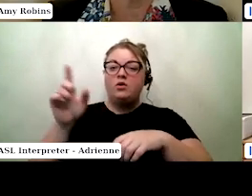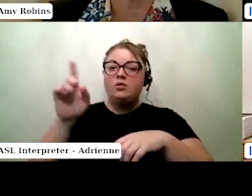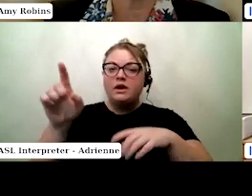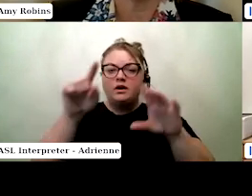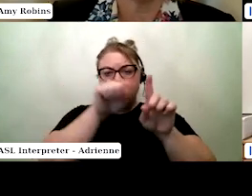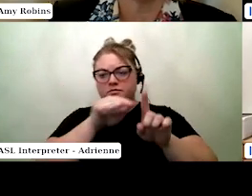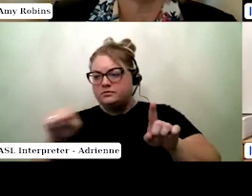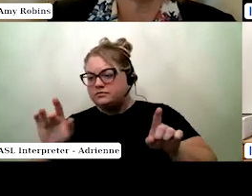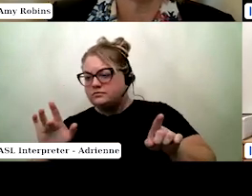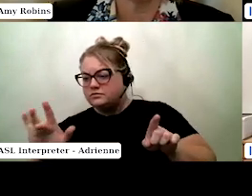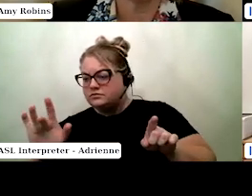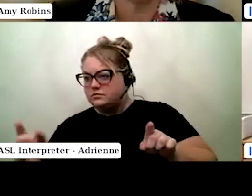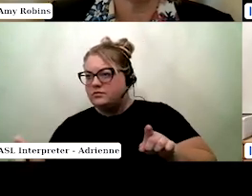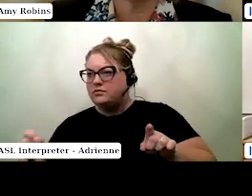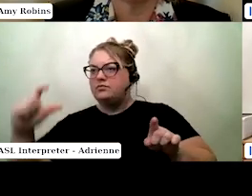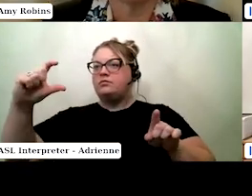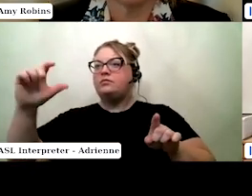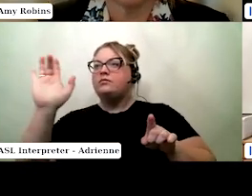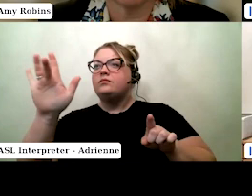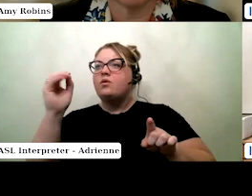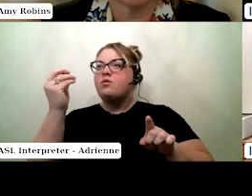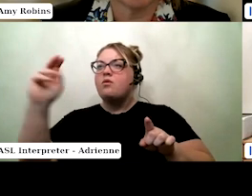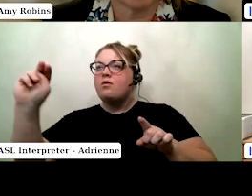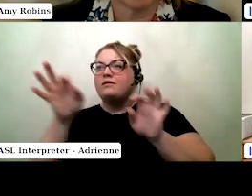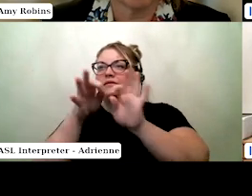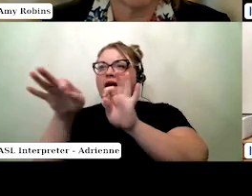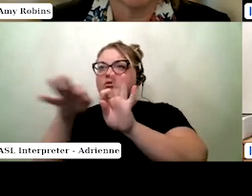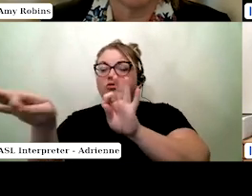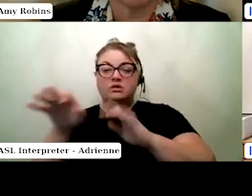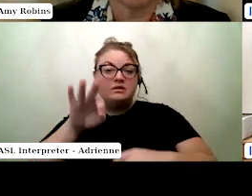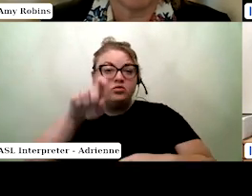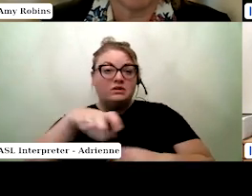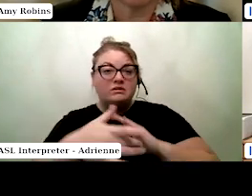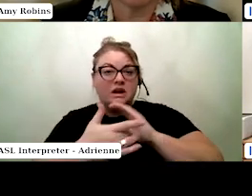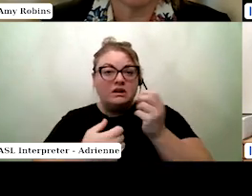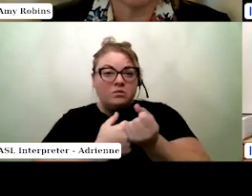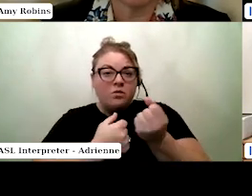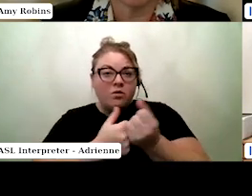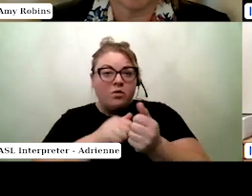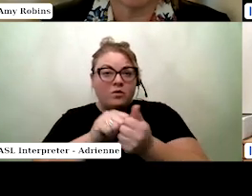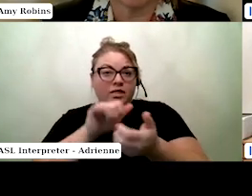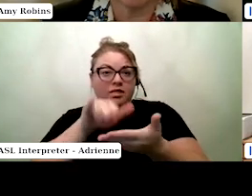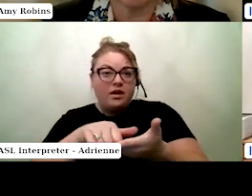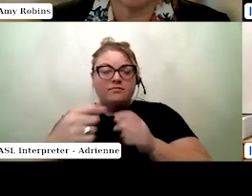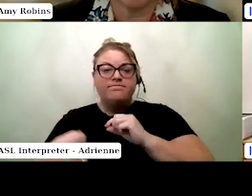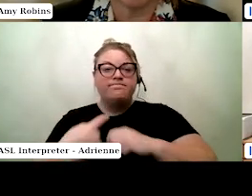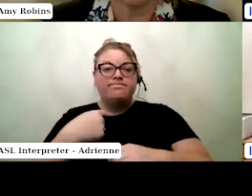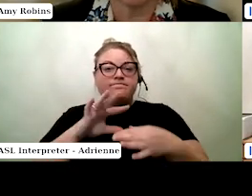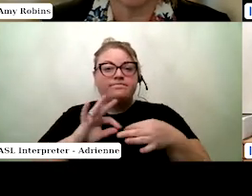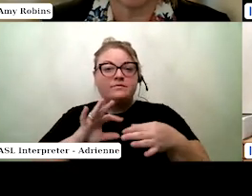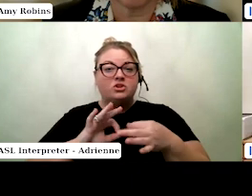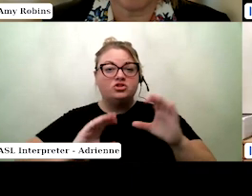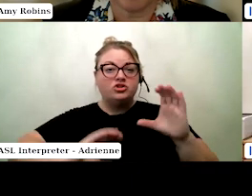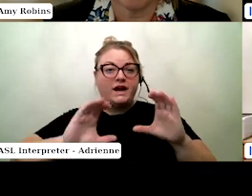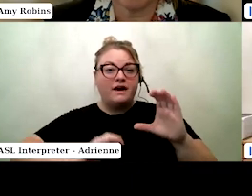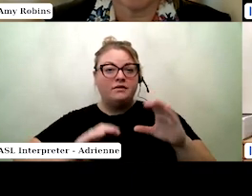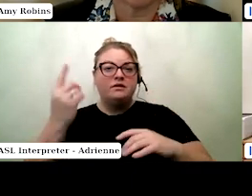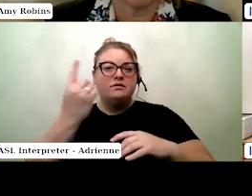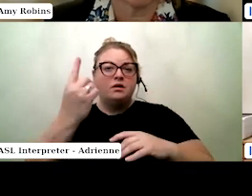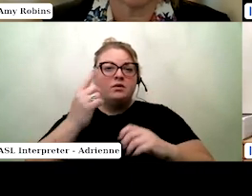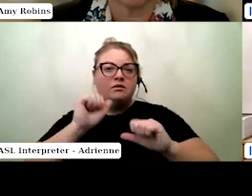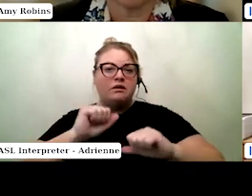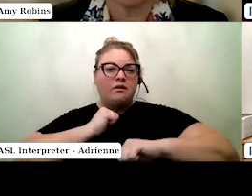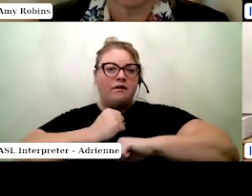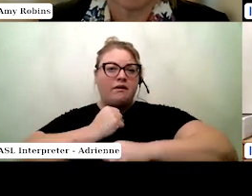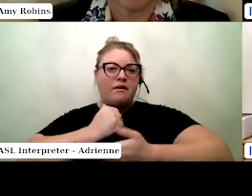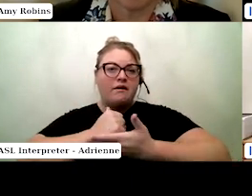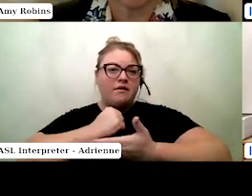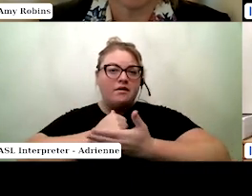To turn on within zoom. If you need technical assistance. With that, please use the chat function, and one of our behind the scenes